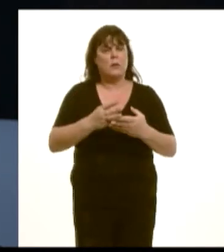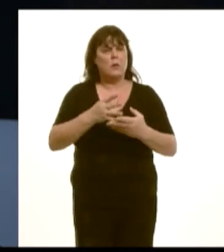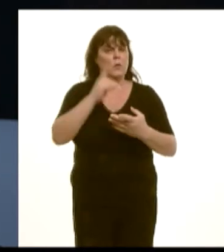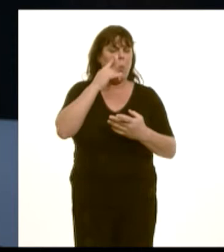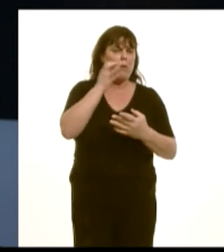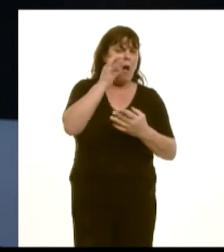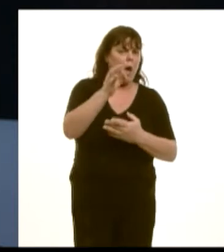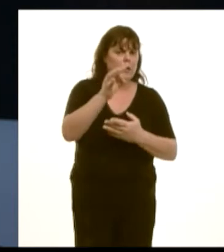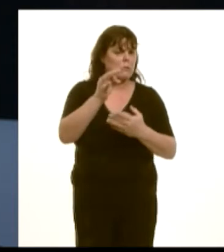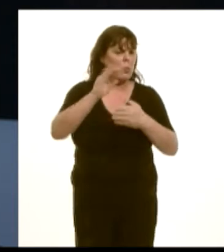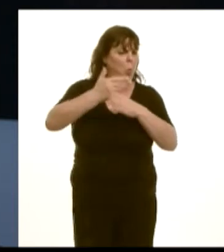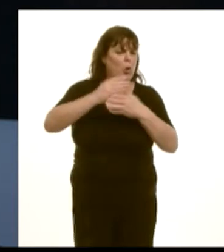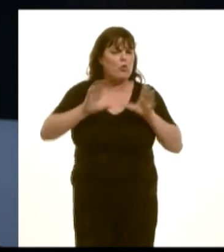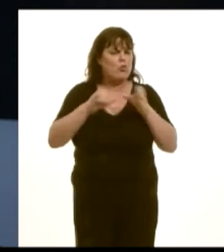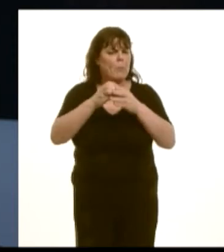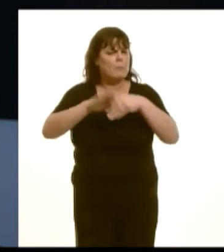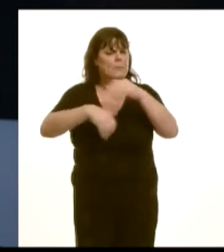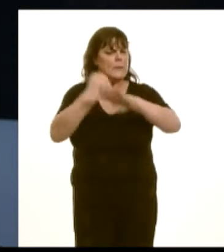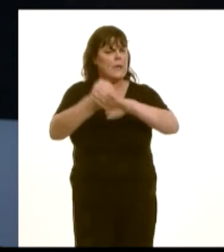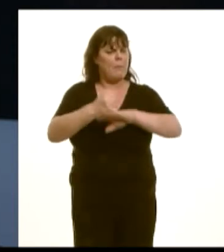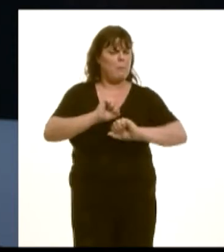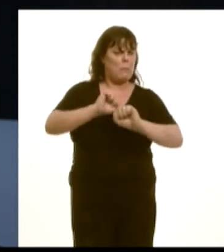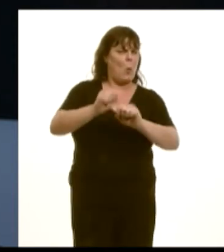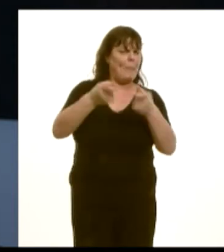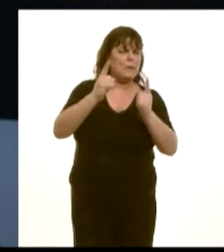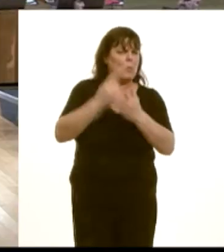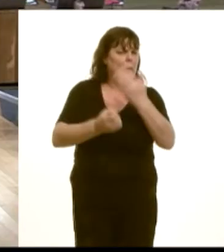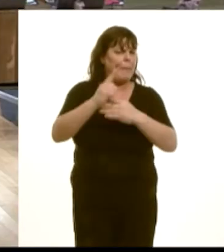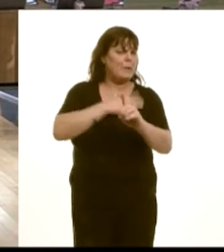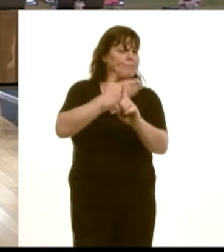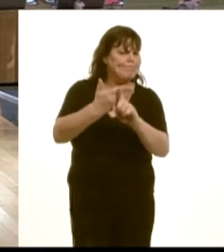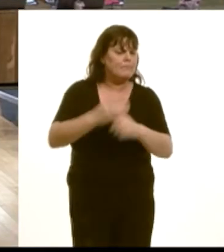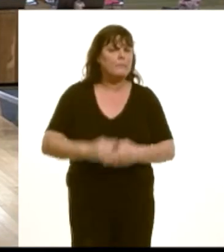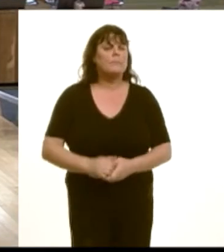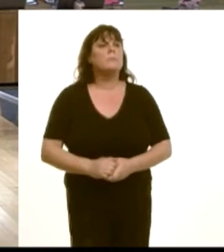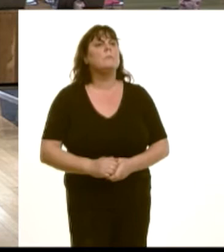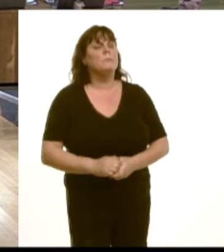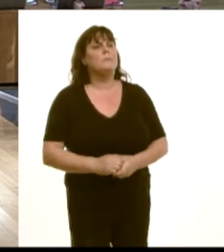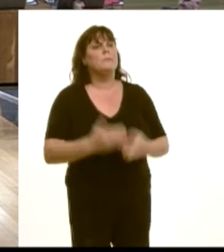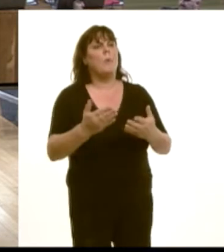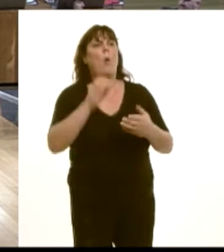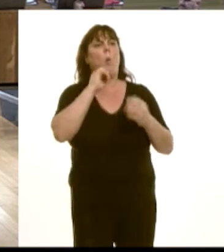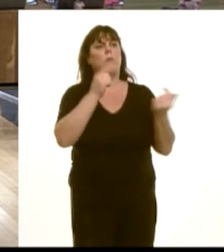group that was set up by your Minister earlier in the year? Carwyn Jones: That is something that I am sure will be touched upon in the debate tomorrow.